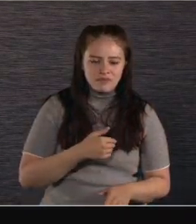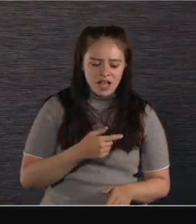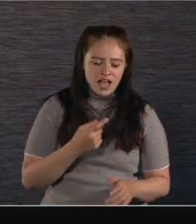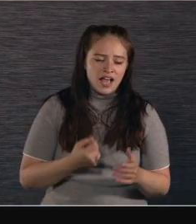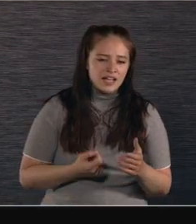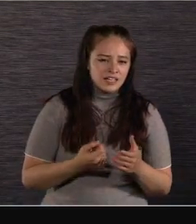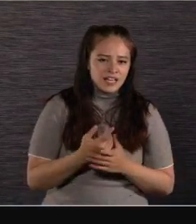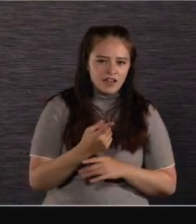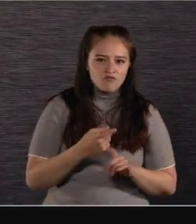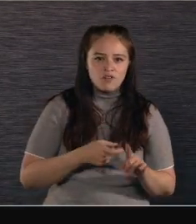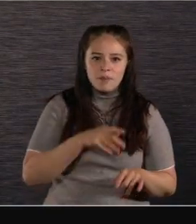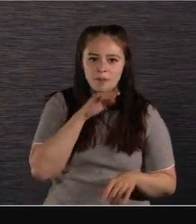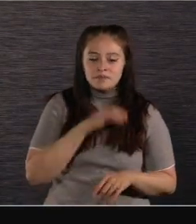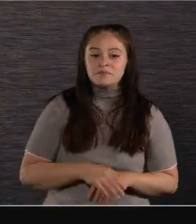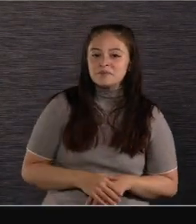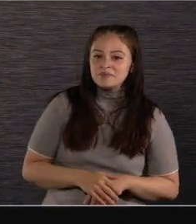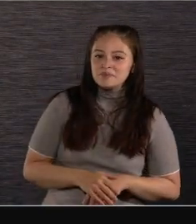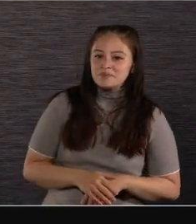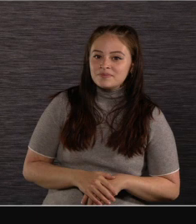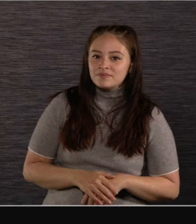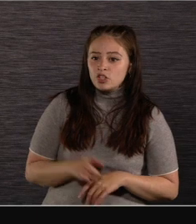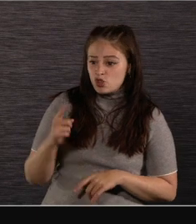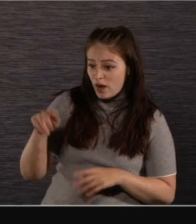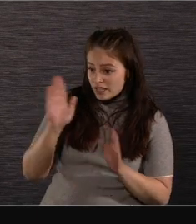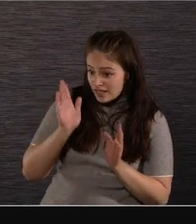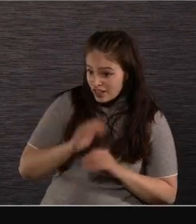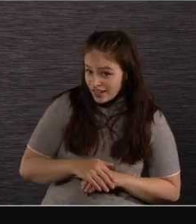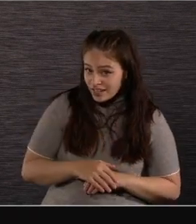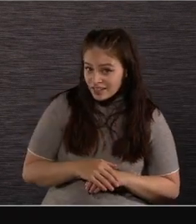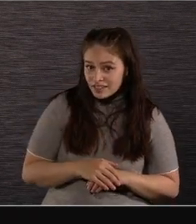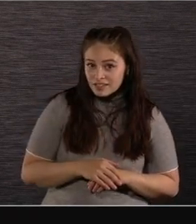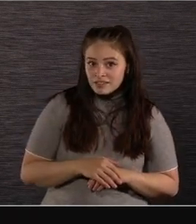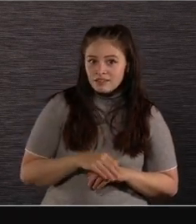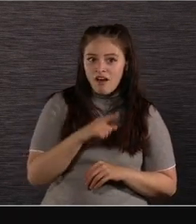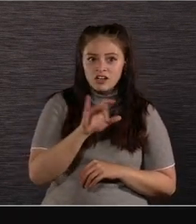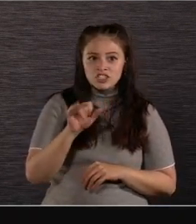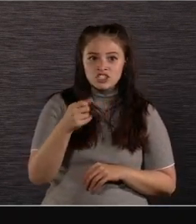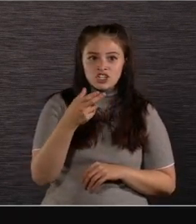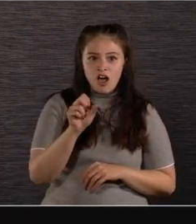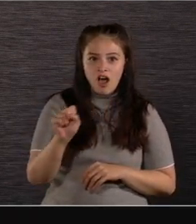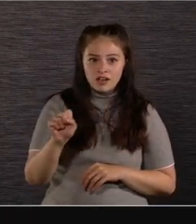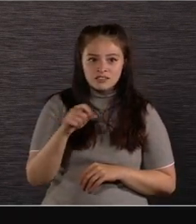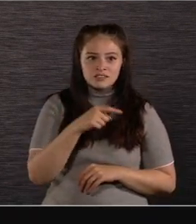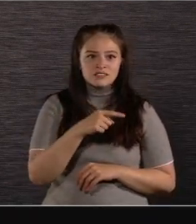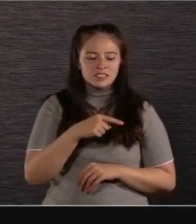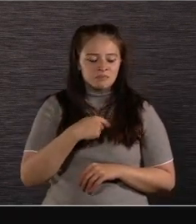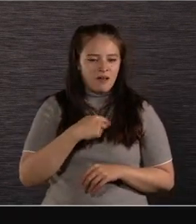My boy, Blake Wilkey And Joss Christensen. My good body, Olympic gold medalist.